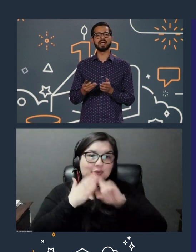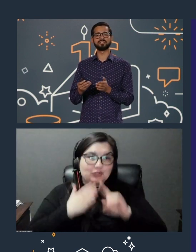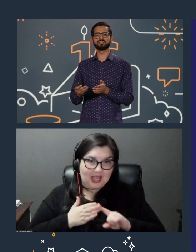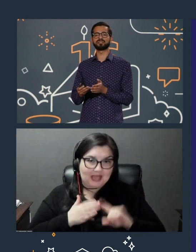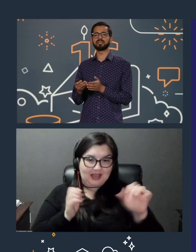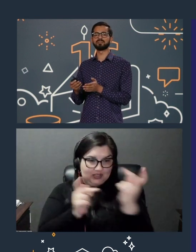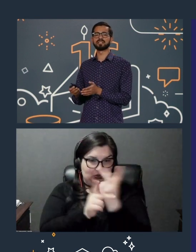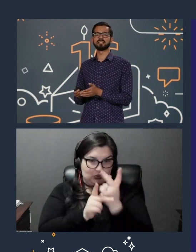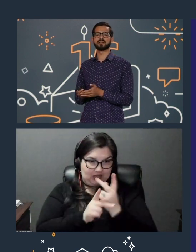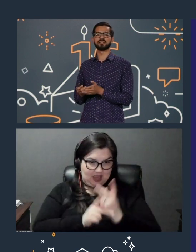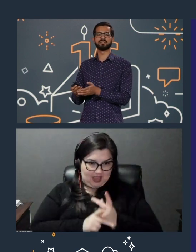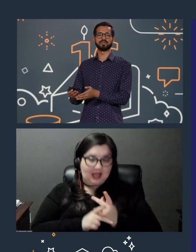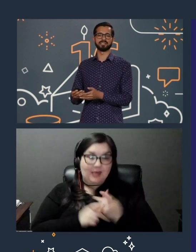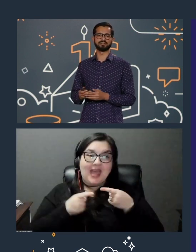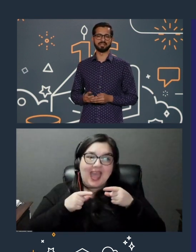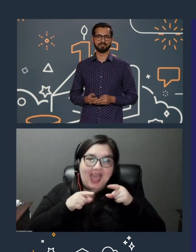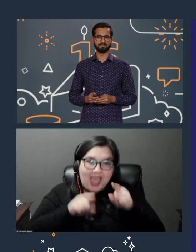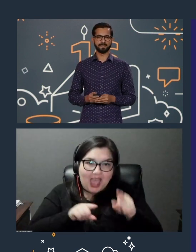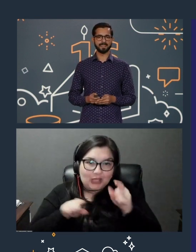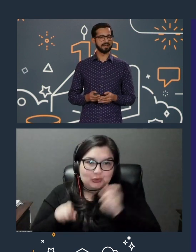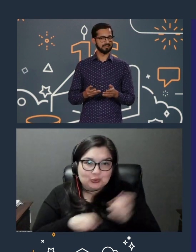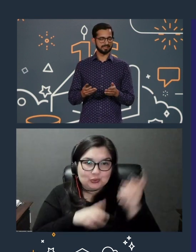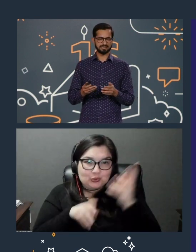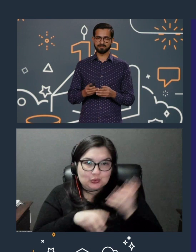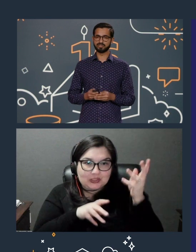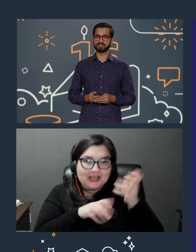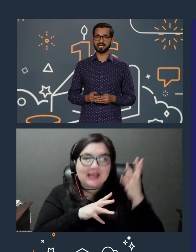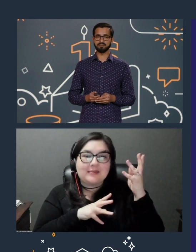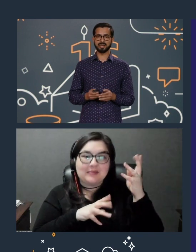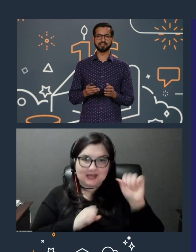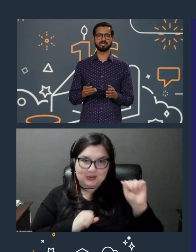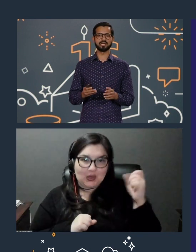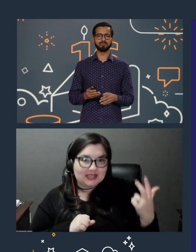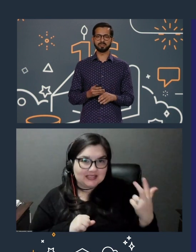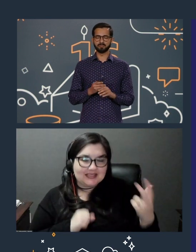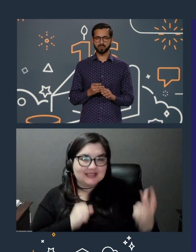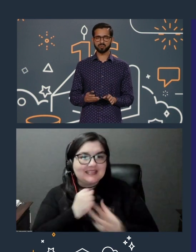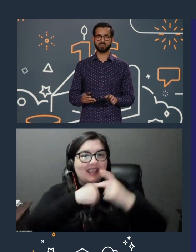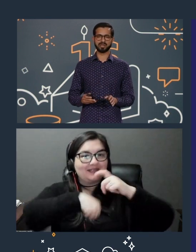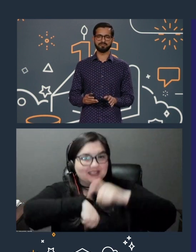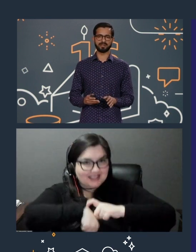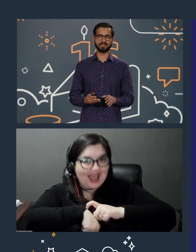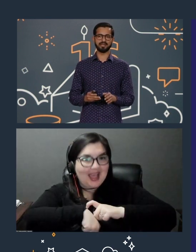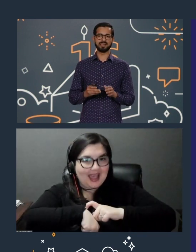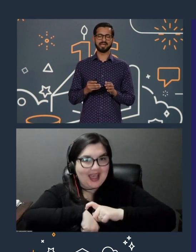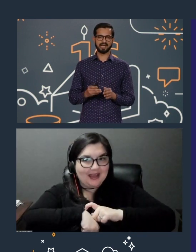as you stream the data into S3. This saves your time as you're able to both verify